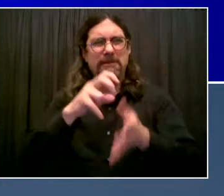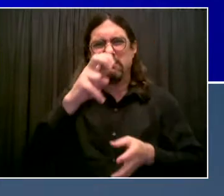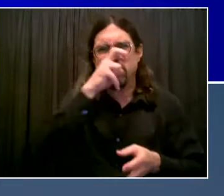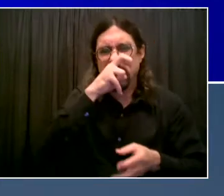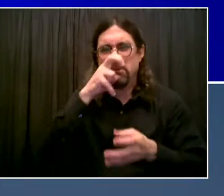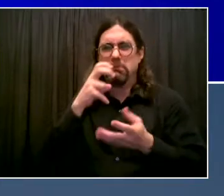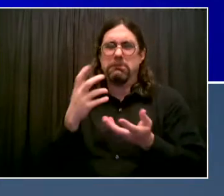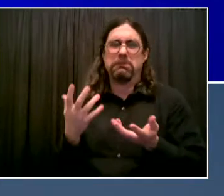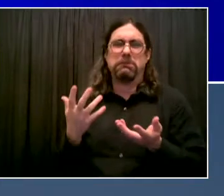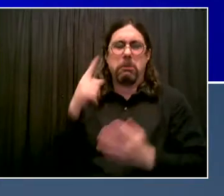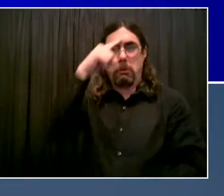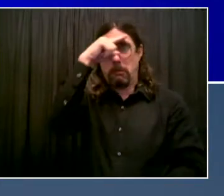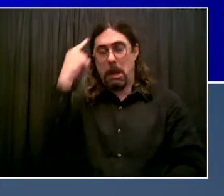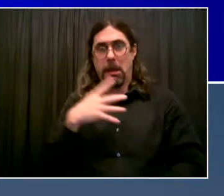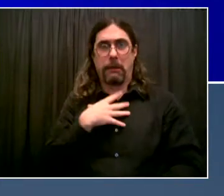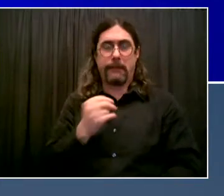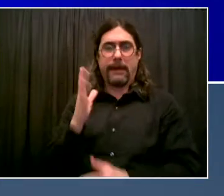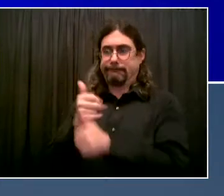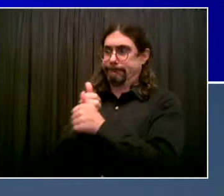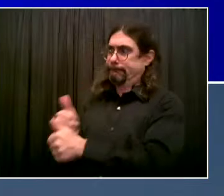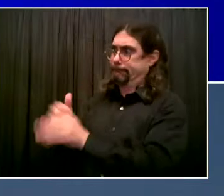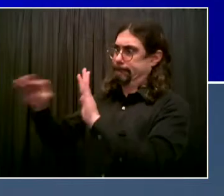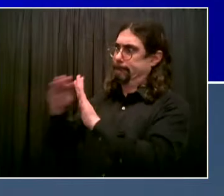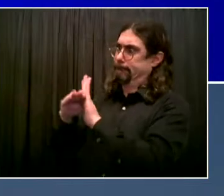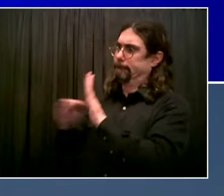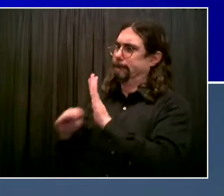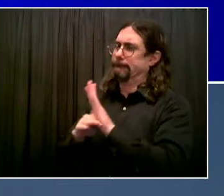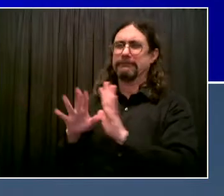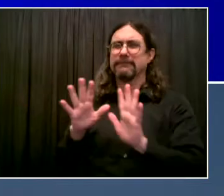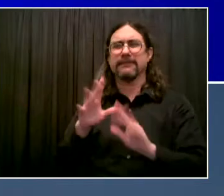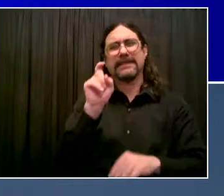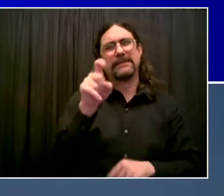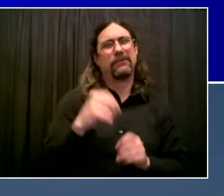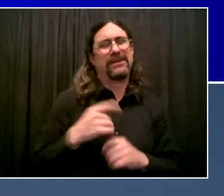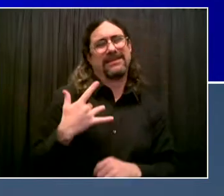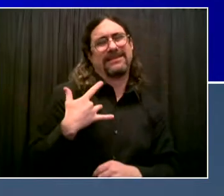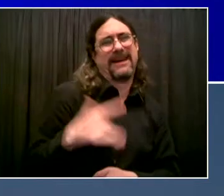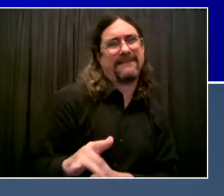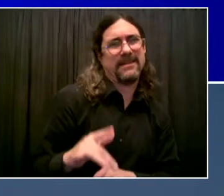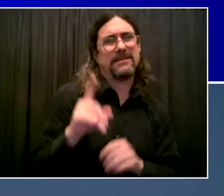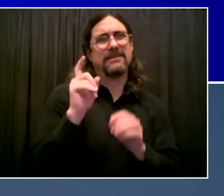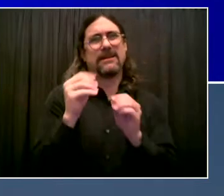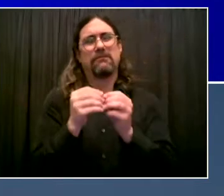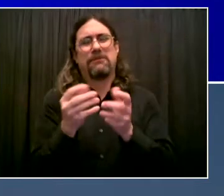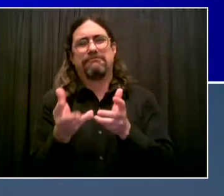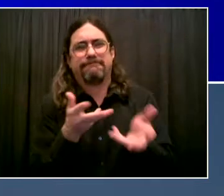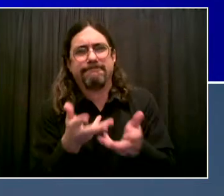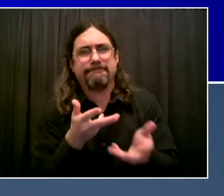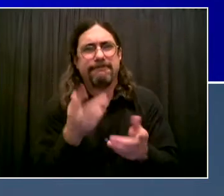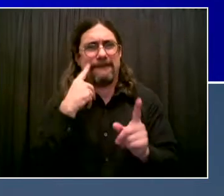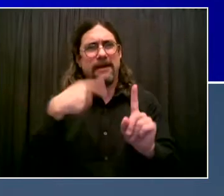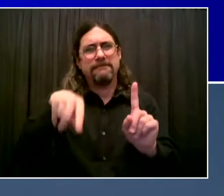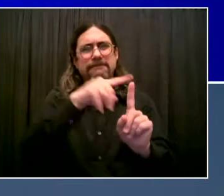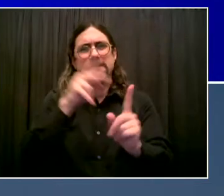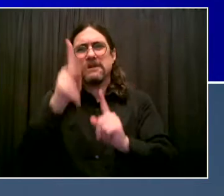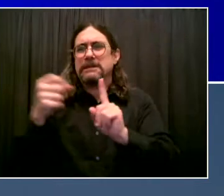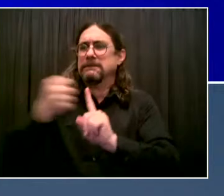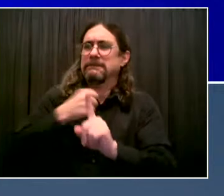GENDER-BASED VIOLENCE WILL BE DEVELOPED AND TO TRAIN THE MEMBERS OF THE NYPD AND CITY